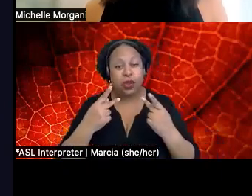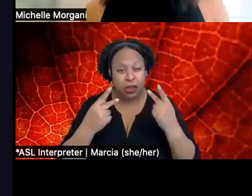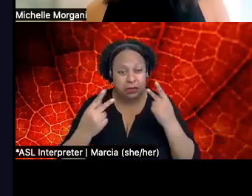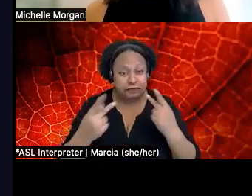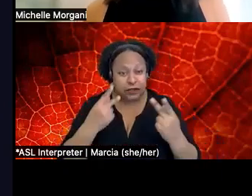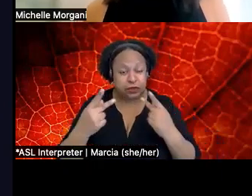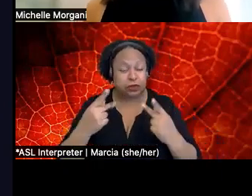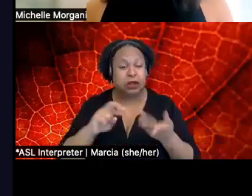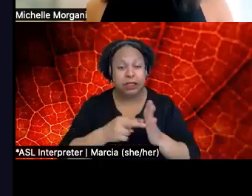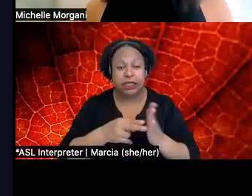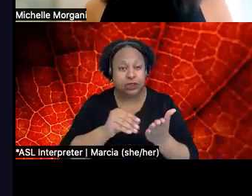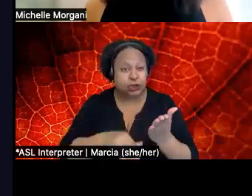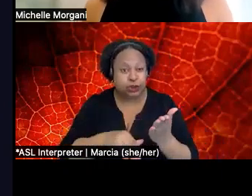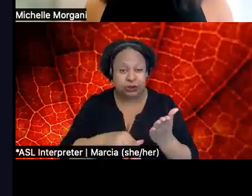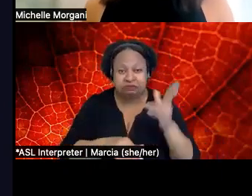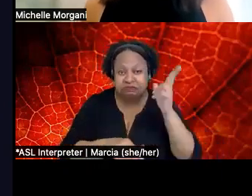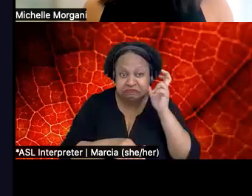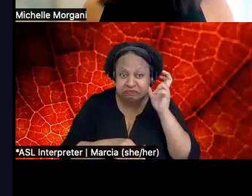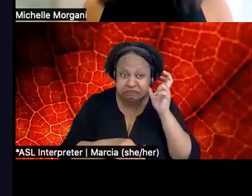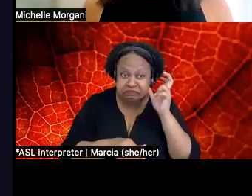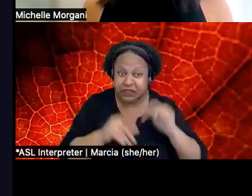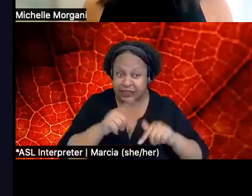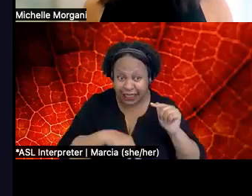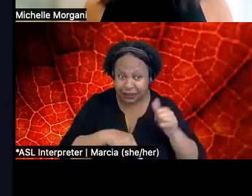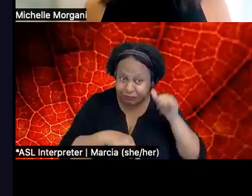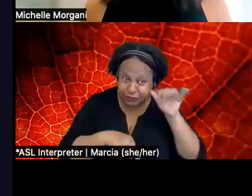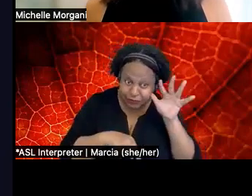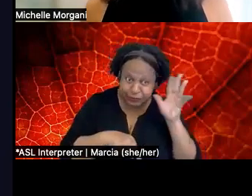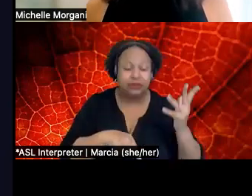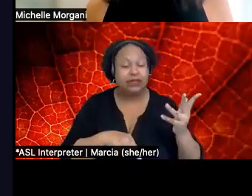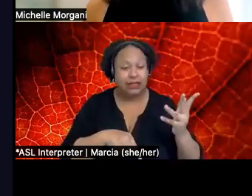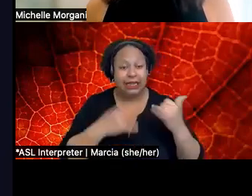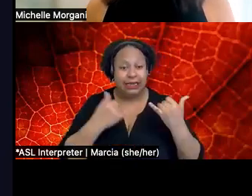the heart rate which is I think some really wonderful technology that is coming out.